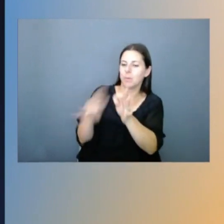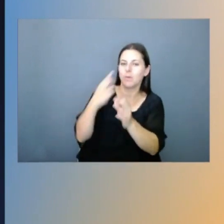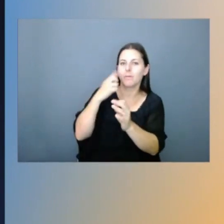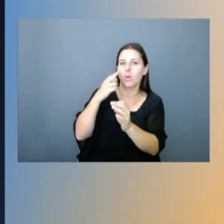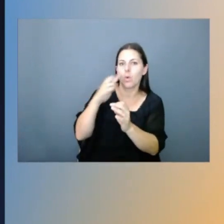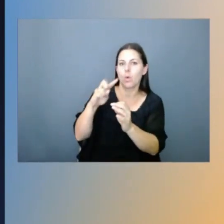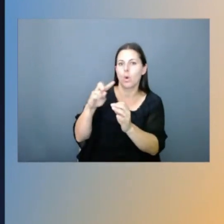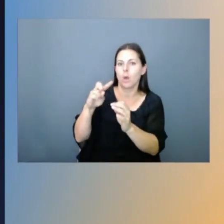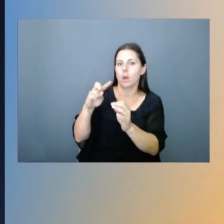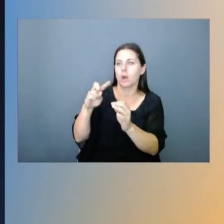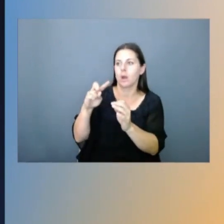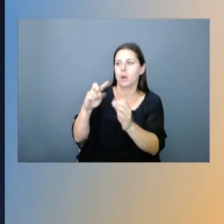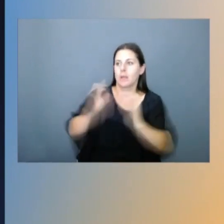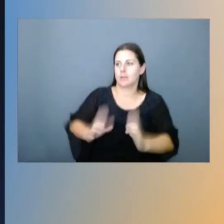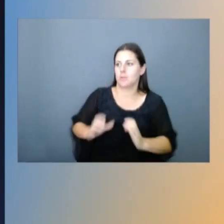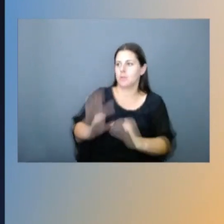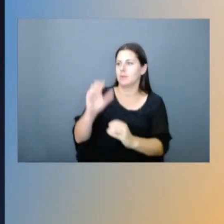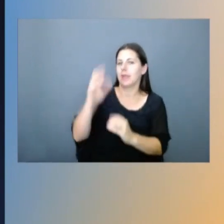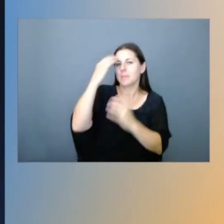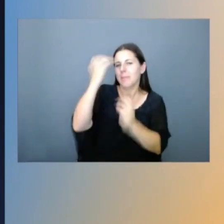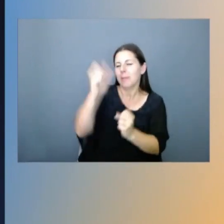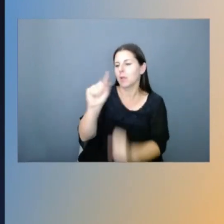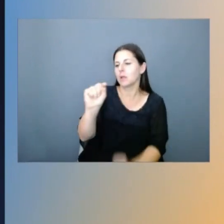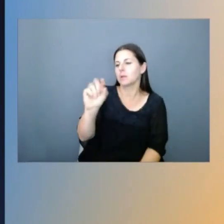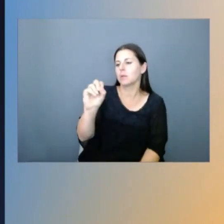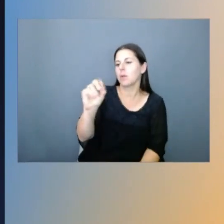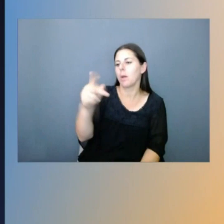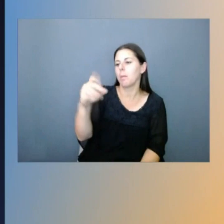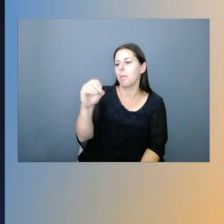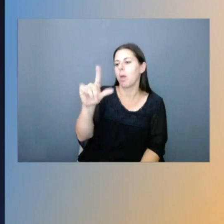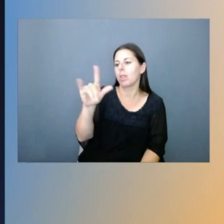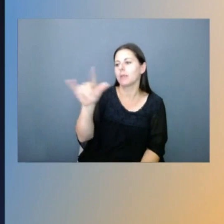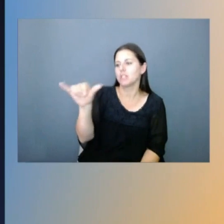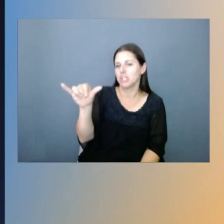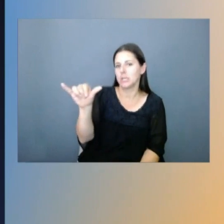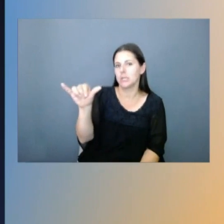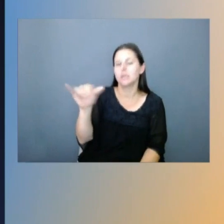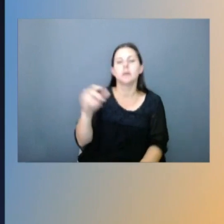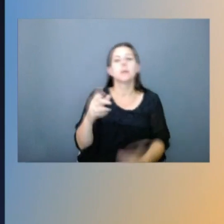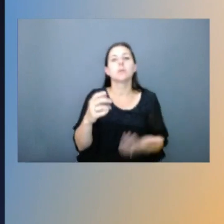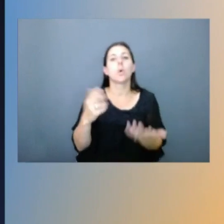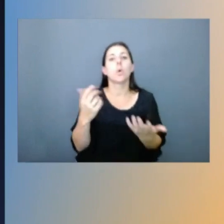On most of our other instances, we have a memory topology which is not flat.